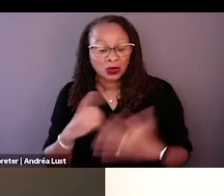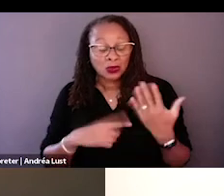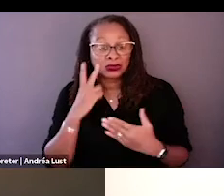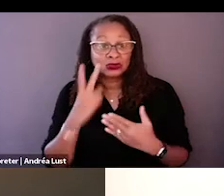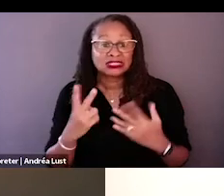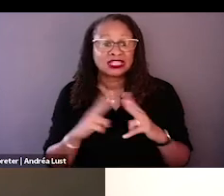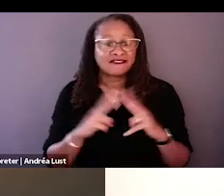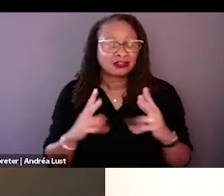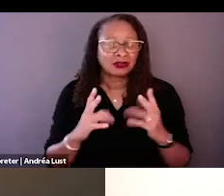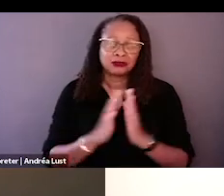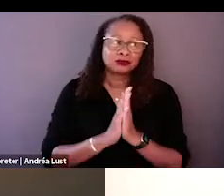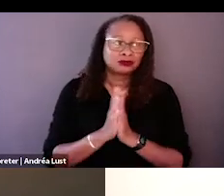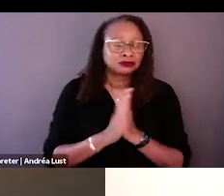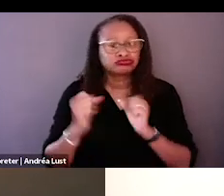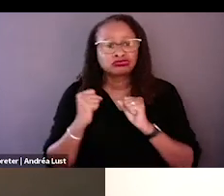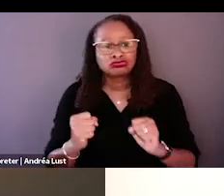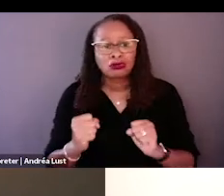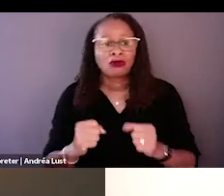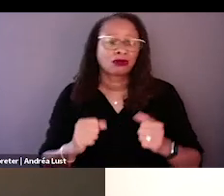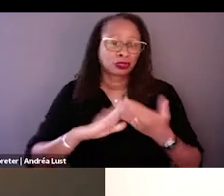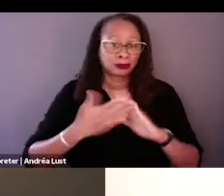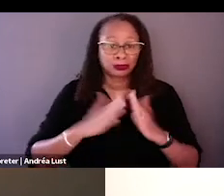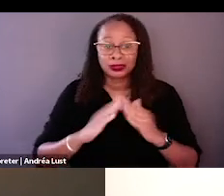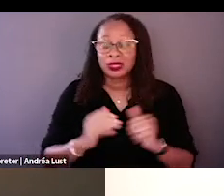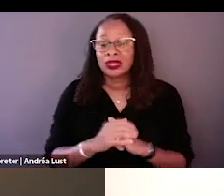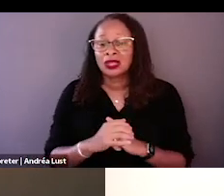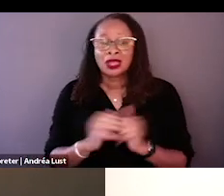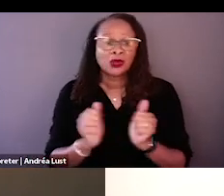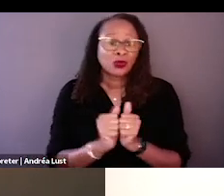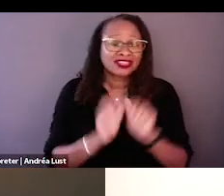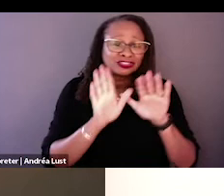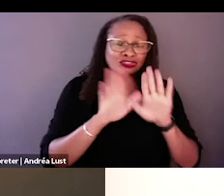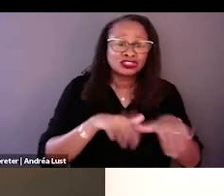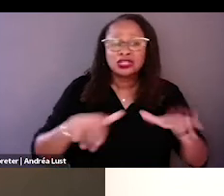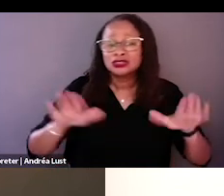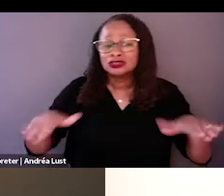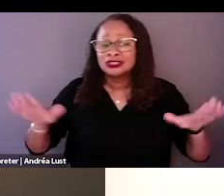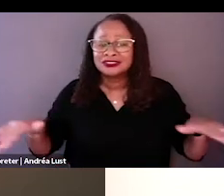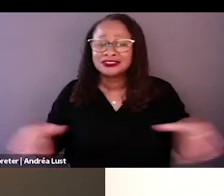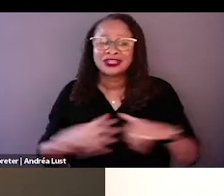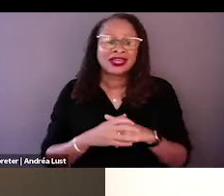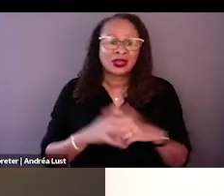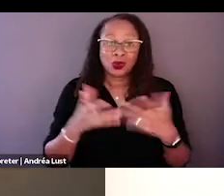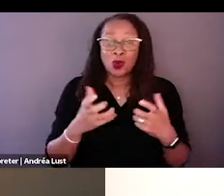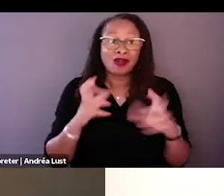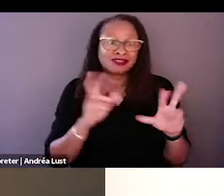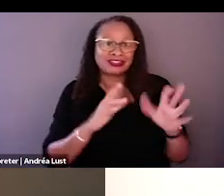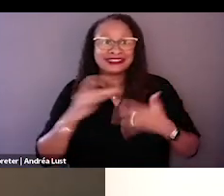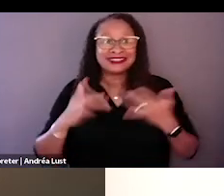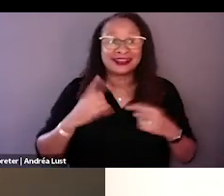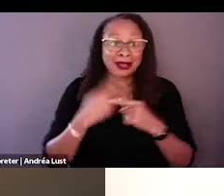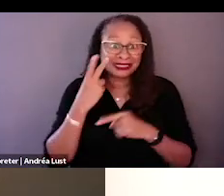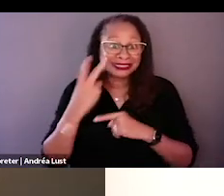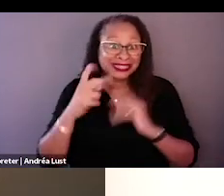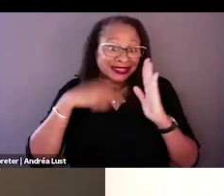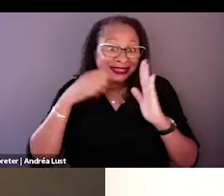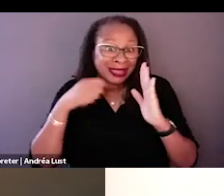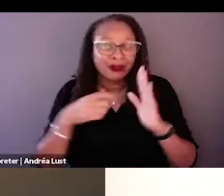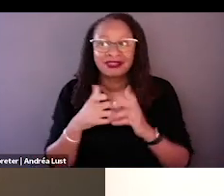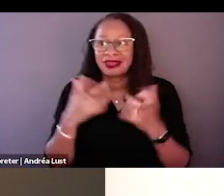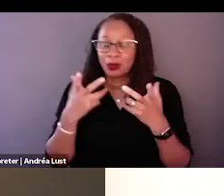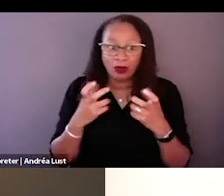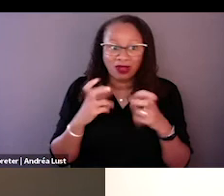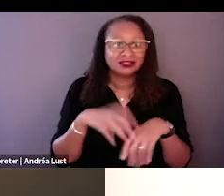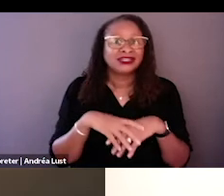Then, a few weeks later, because I was not working as a filmmaker then, more as a film critic, the